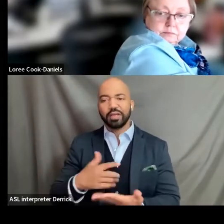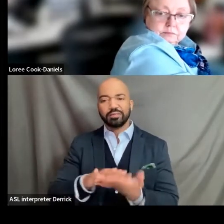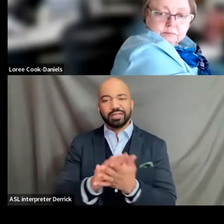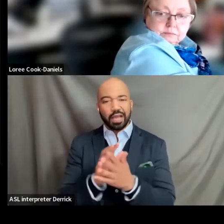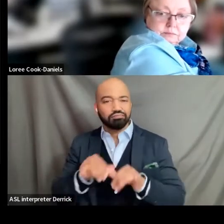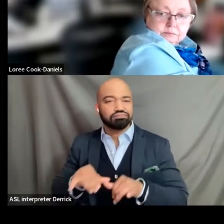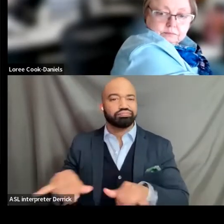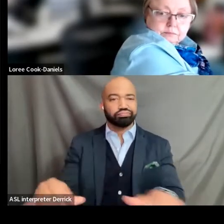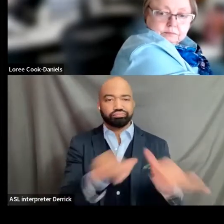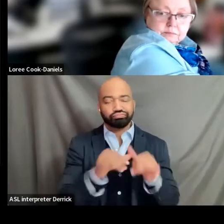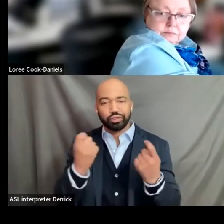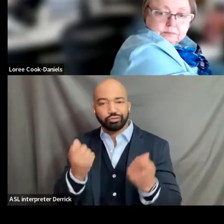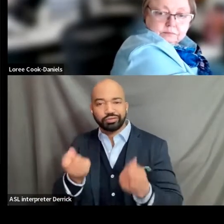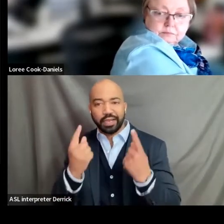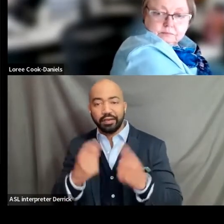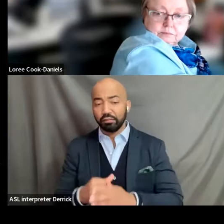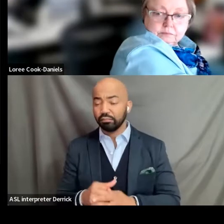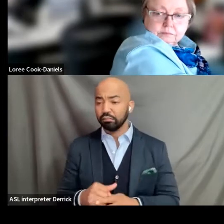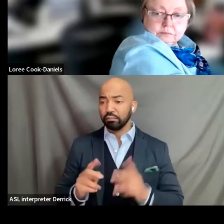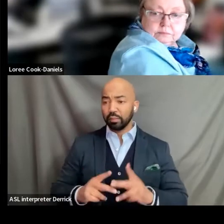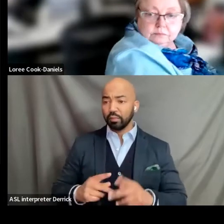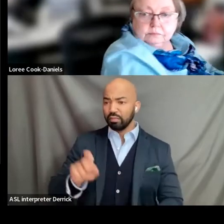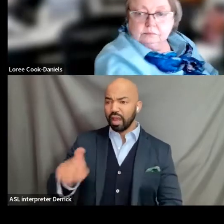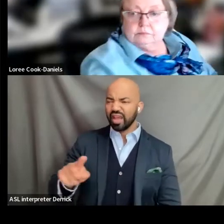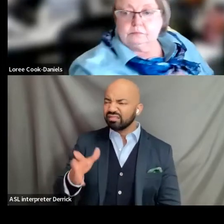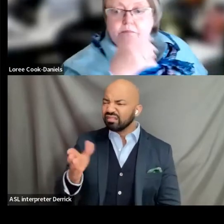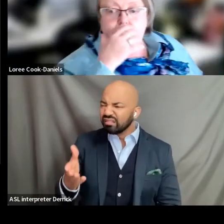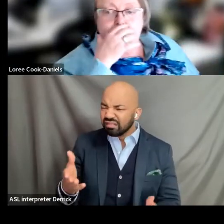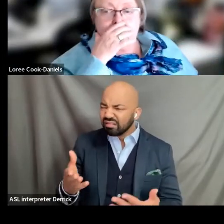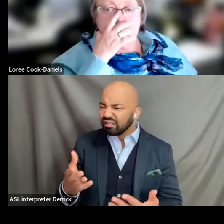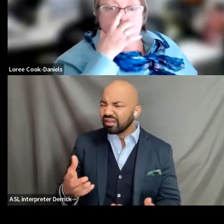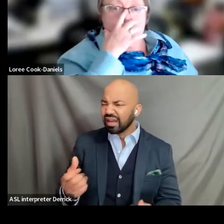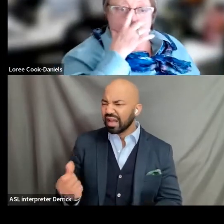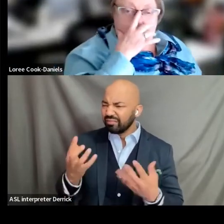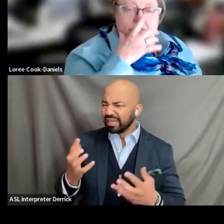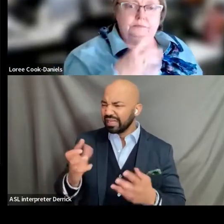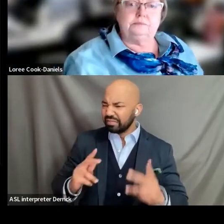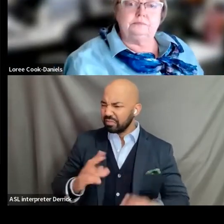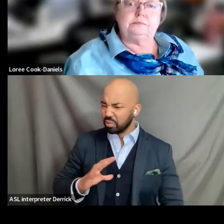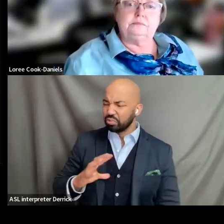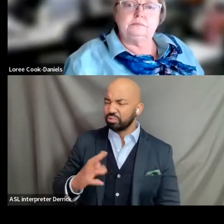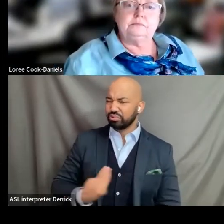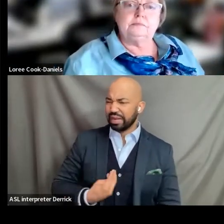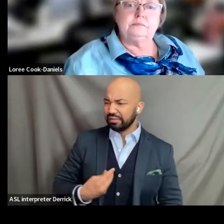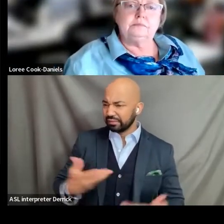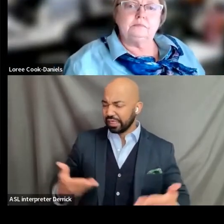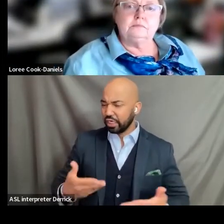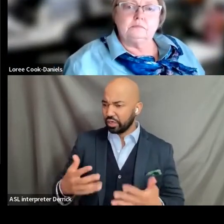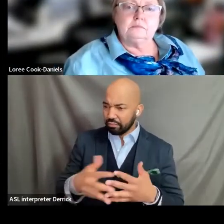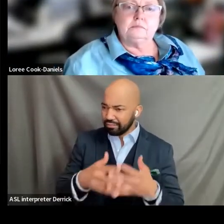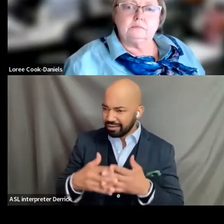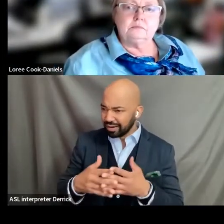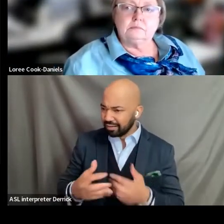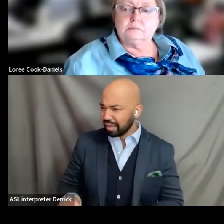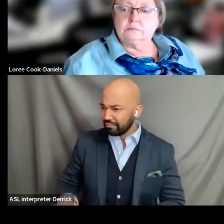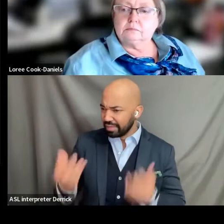is you know, people ask, "Well what is the volume of trans people in our country?" And research tells us a lot of different things.